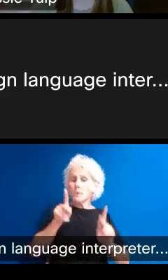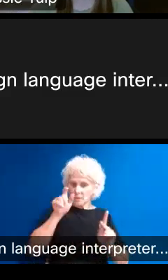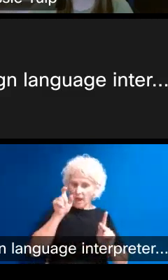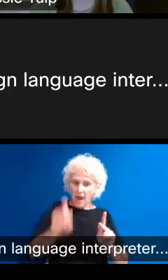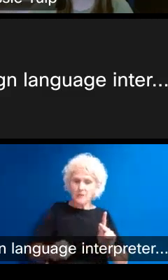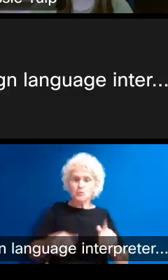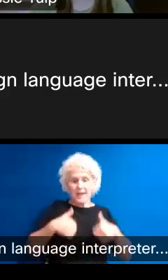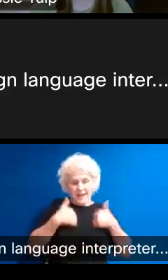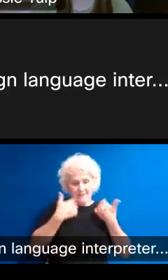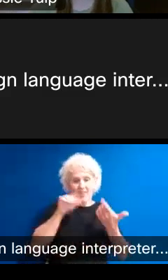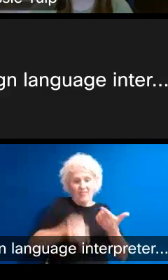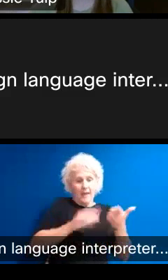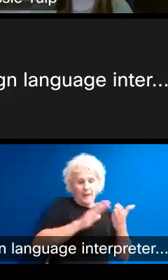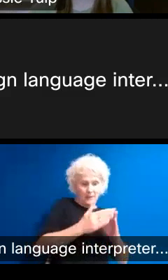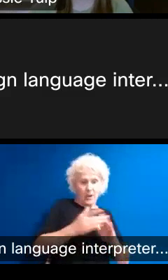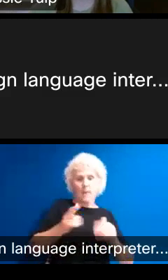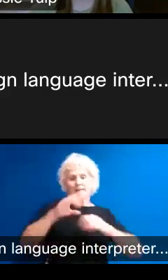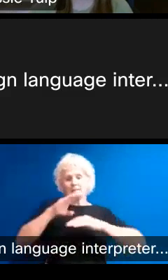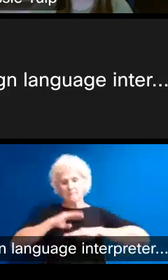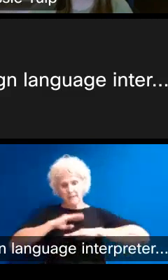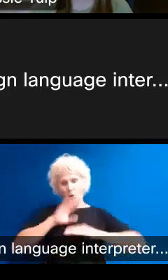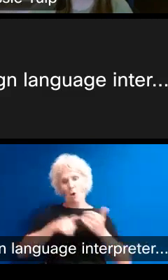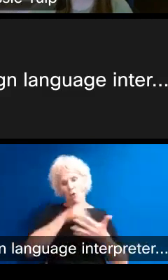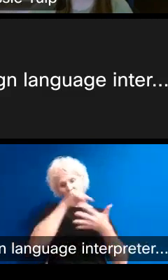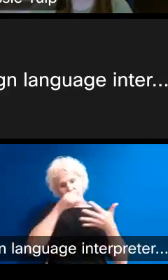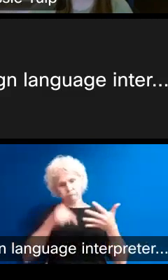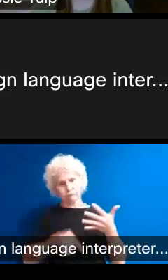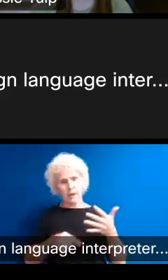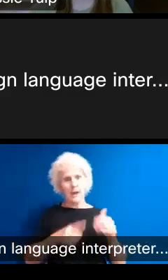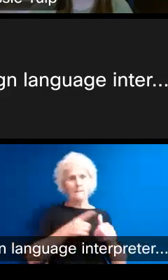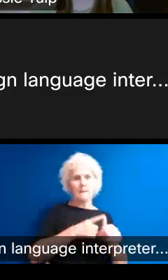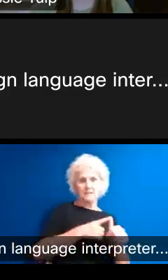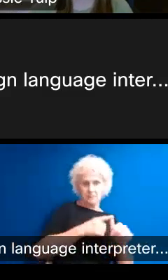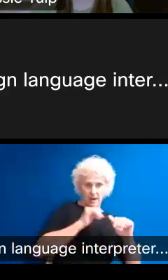and must meet all of the following criteria: they must be eligible for medical assistance